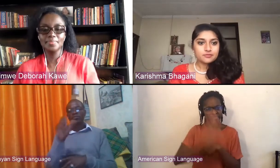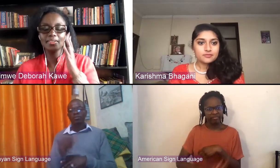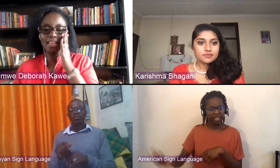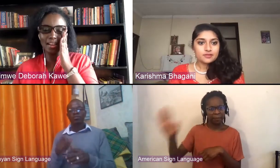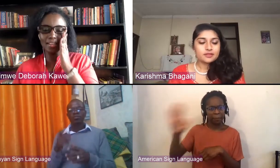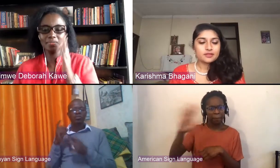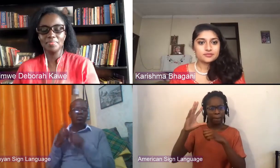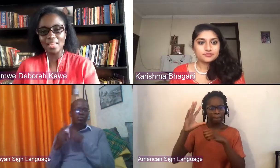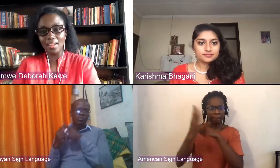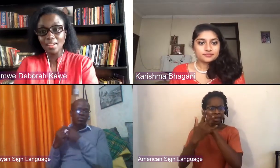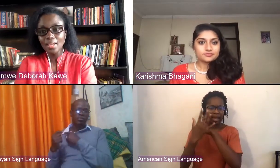Yeah.